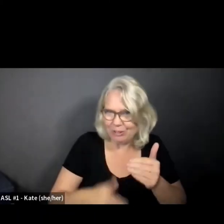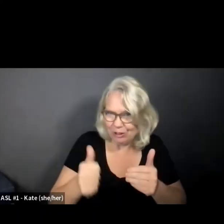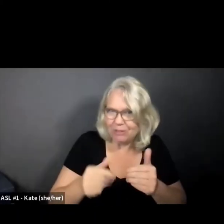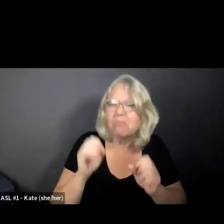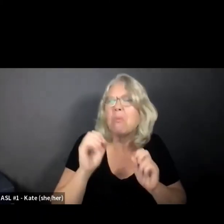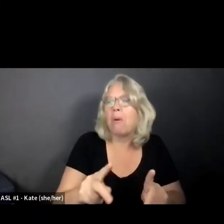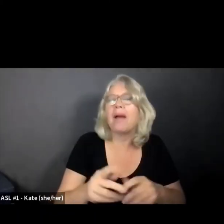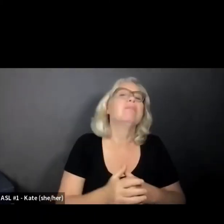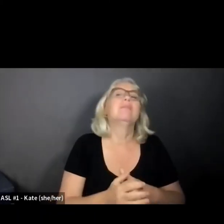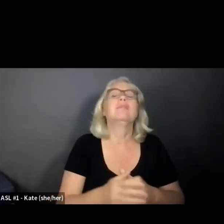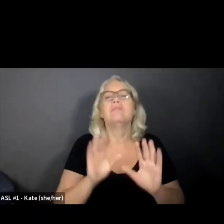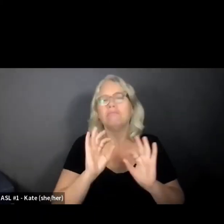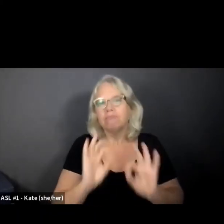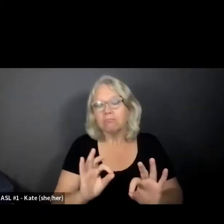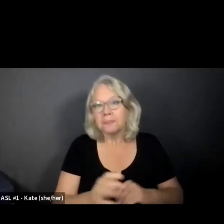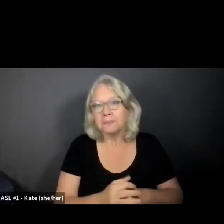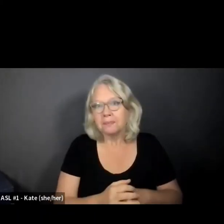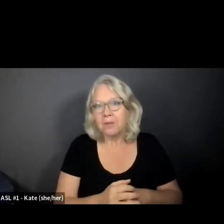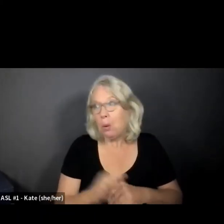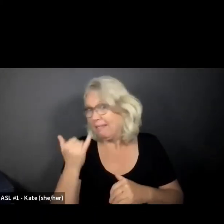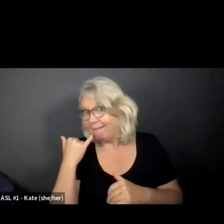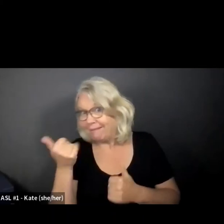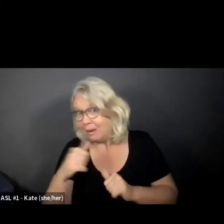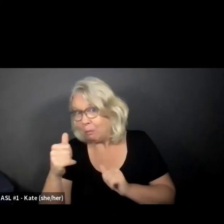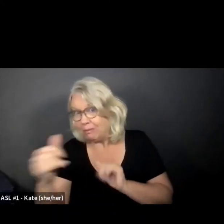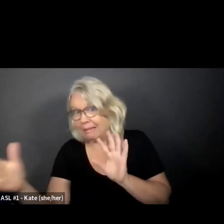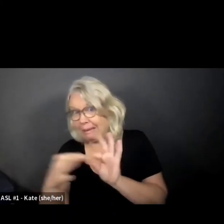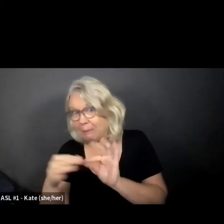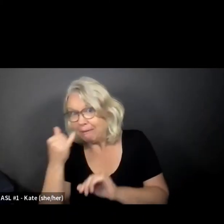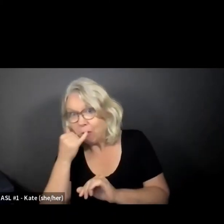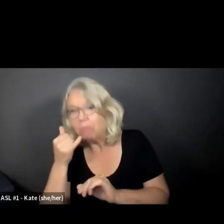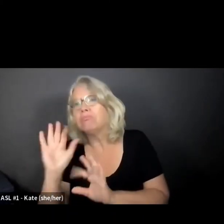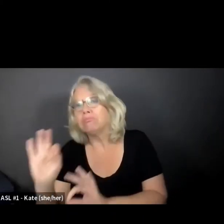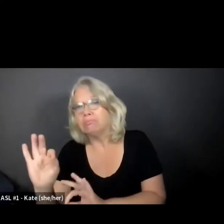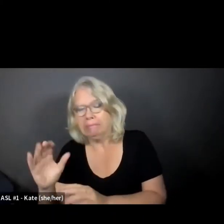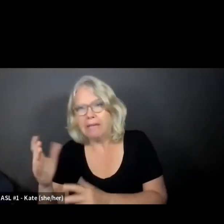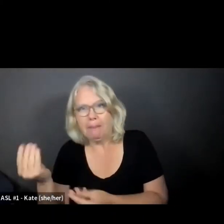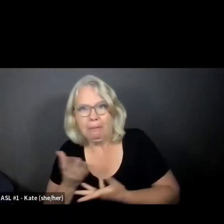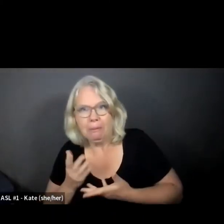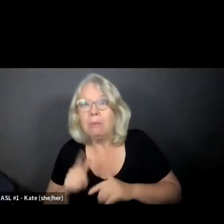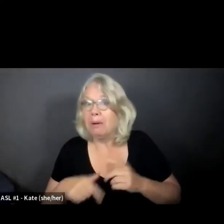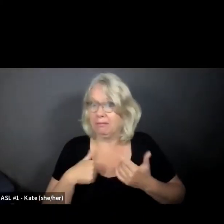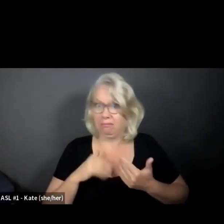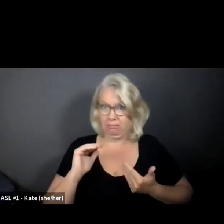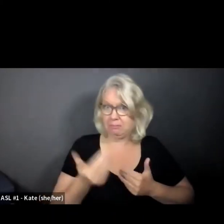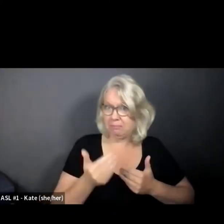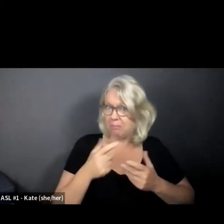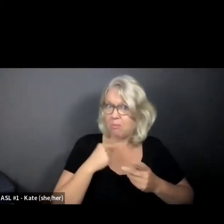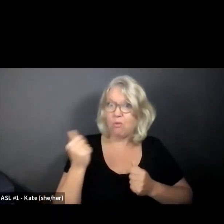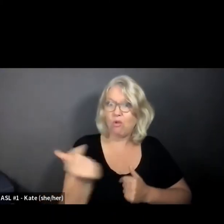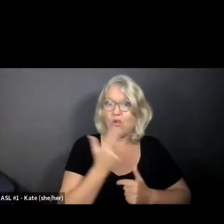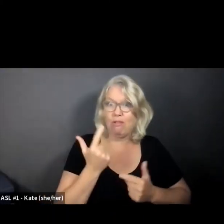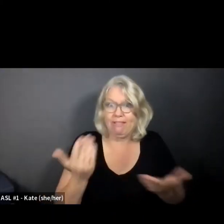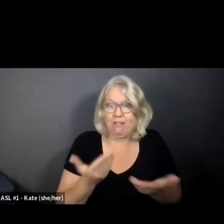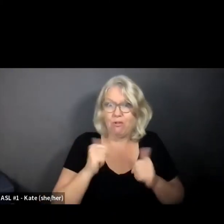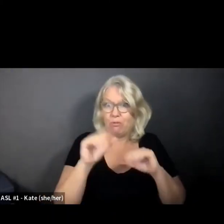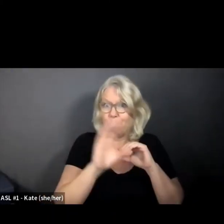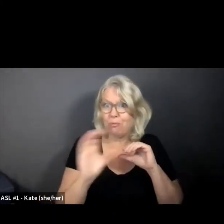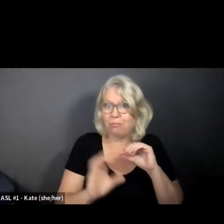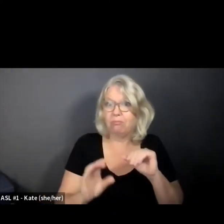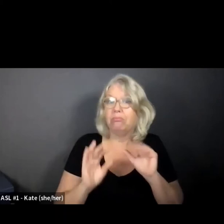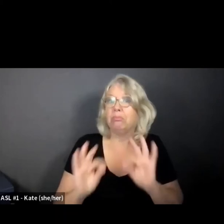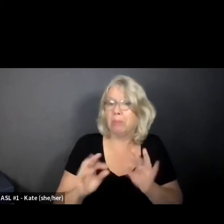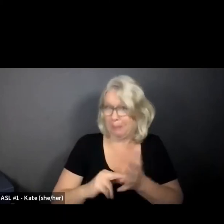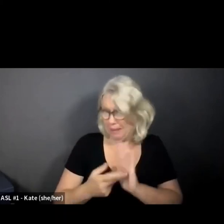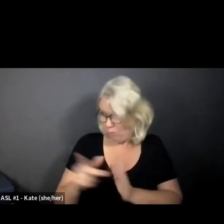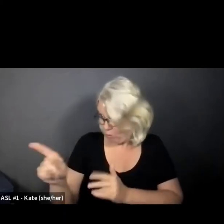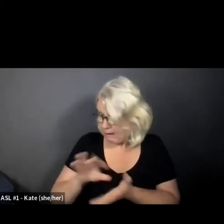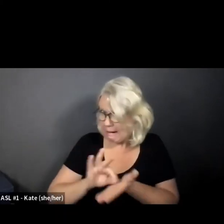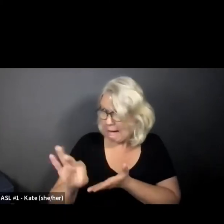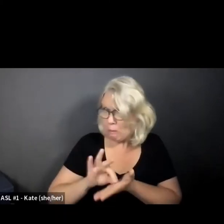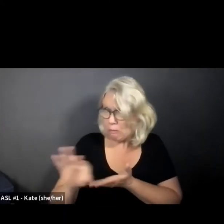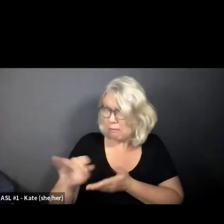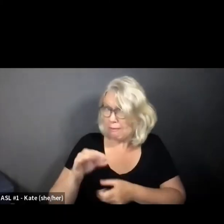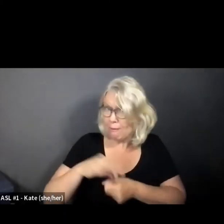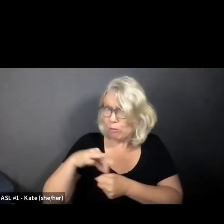I MAKE IT THE MOTION HAS PASSED.